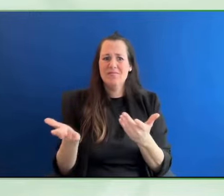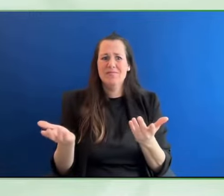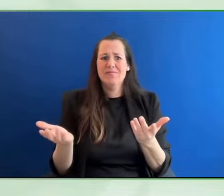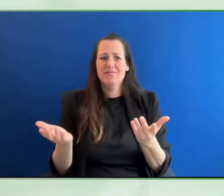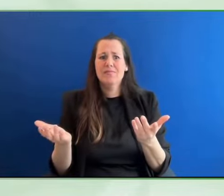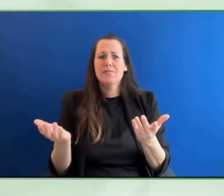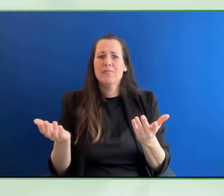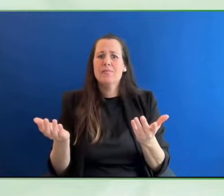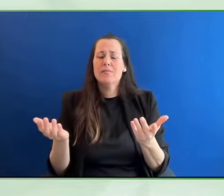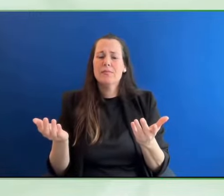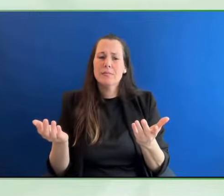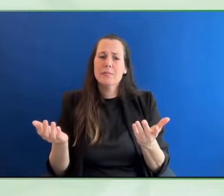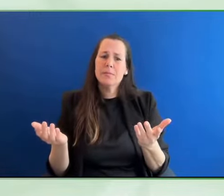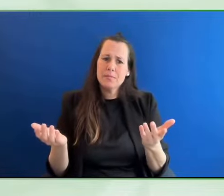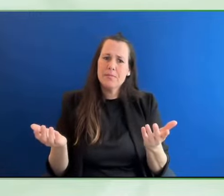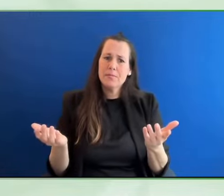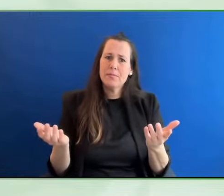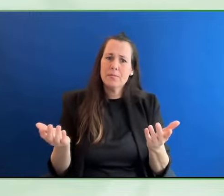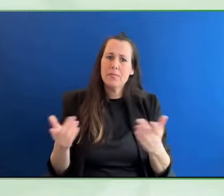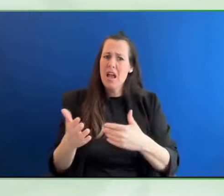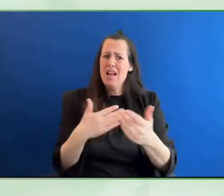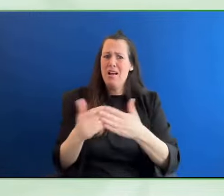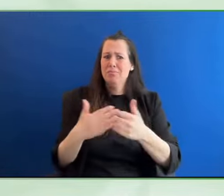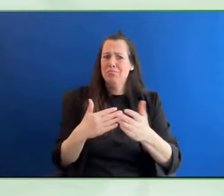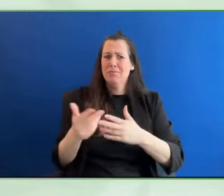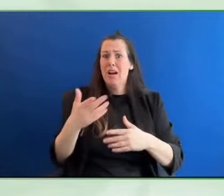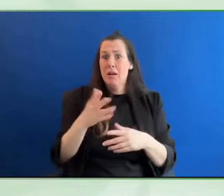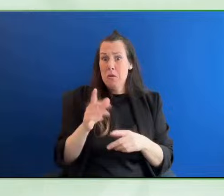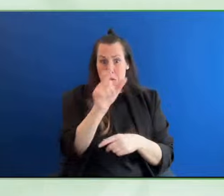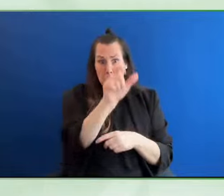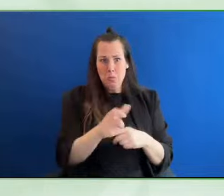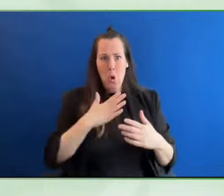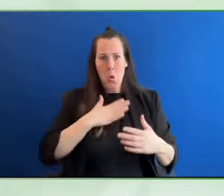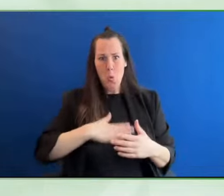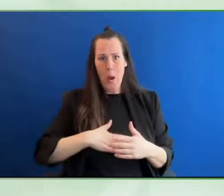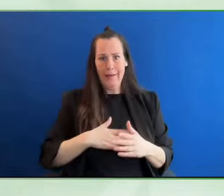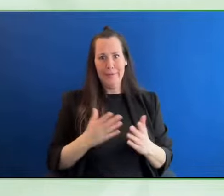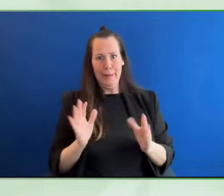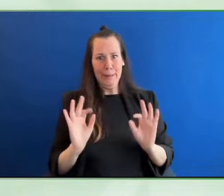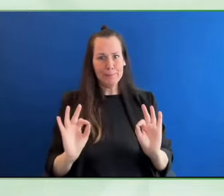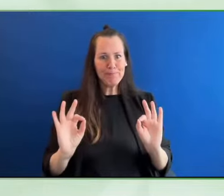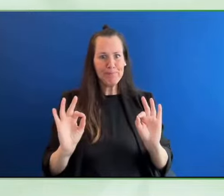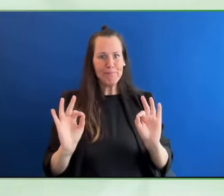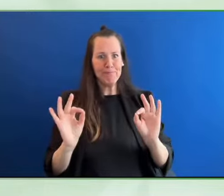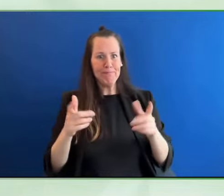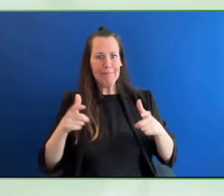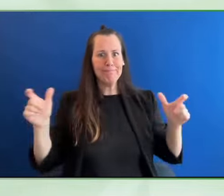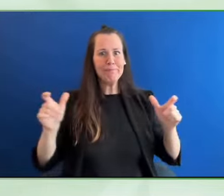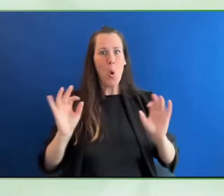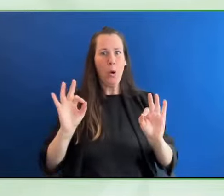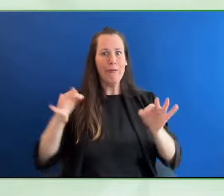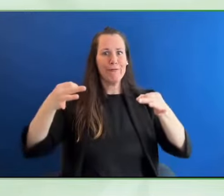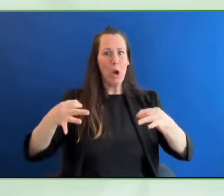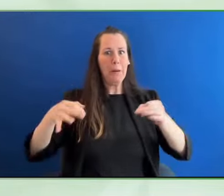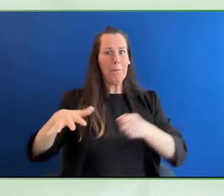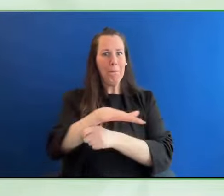multiple layers of engagement and we have these multiple layers of support is where